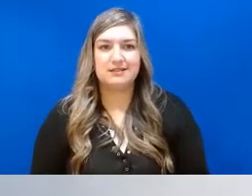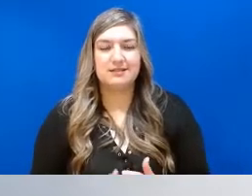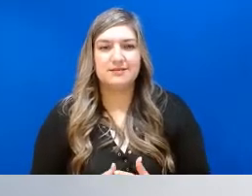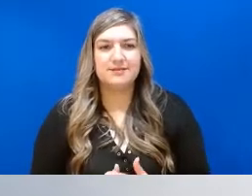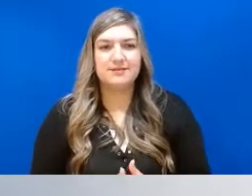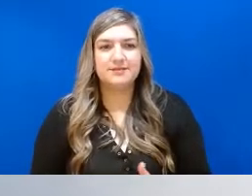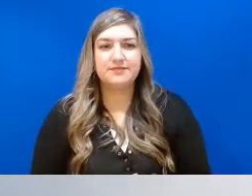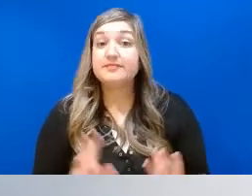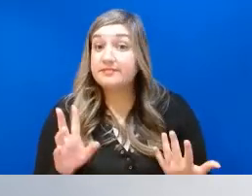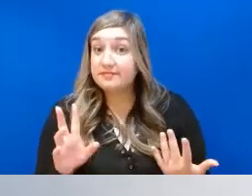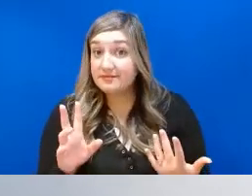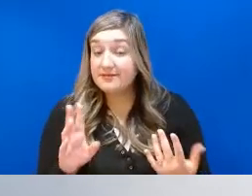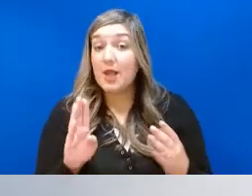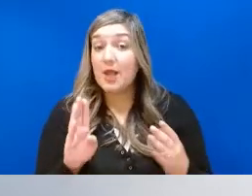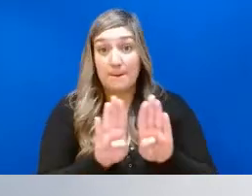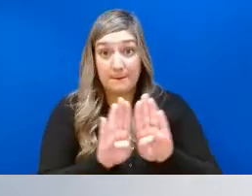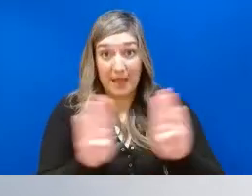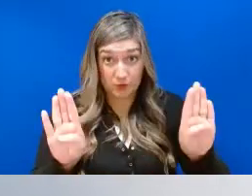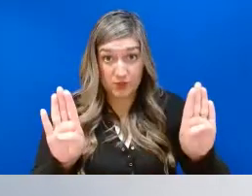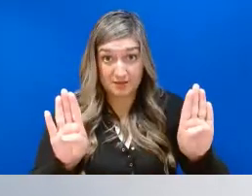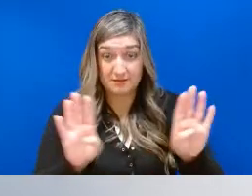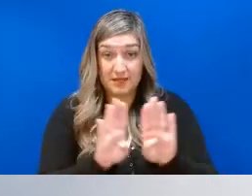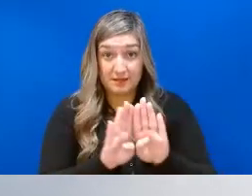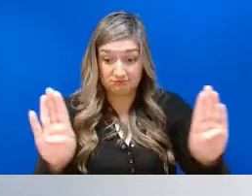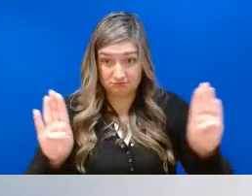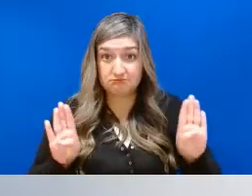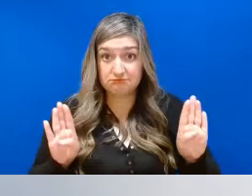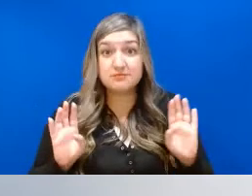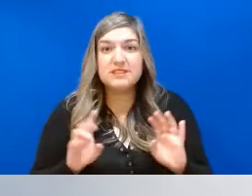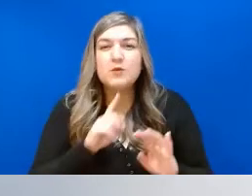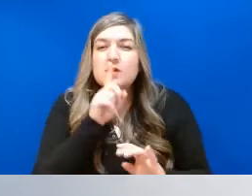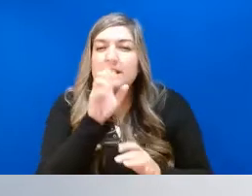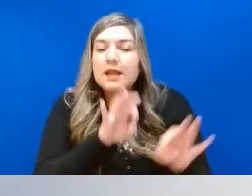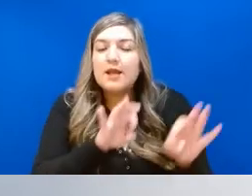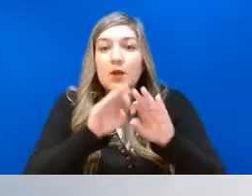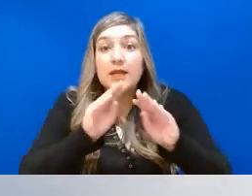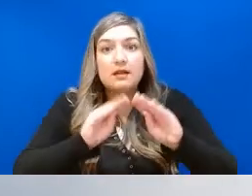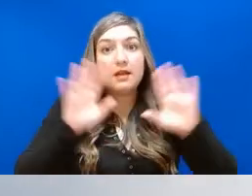What's important about boundaries is being clear about what they are, because it helps people